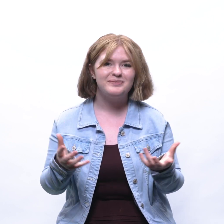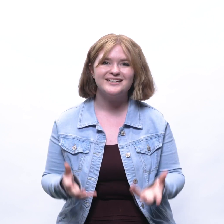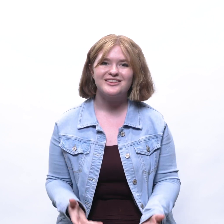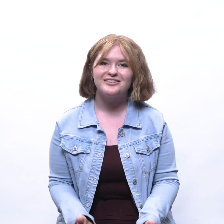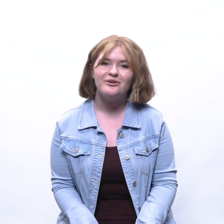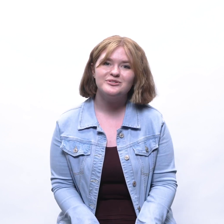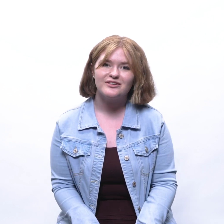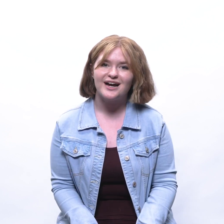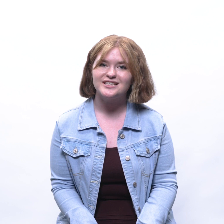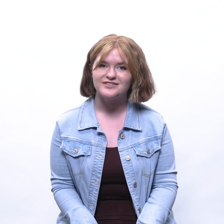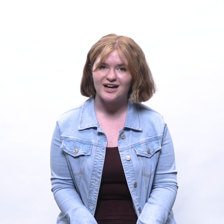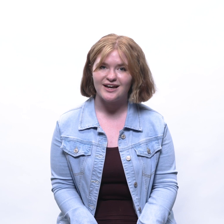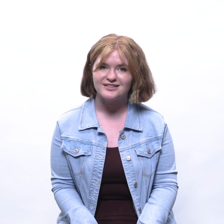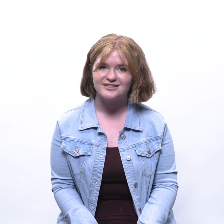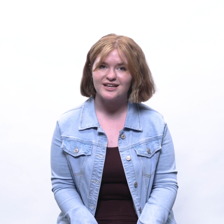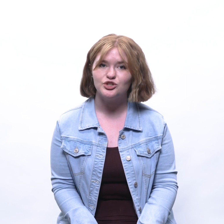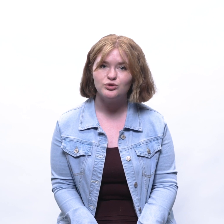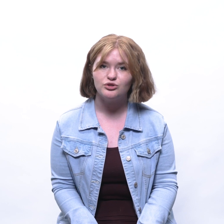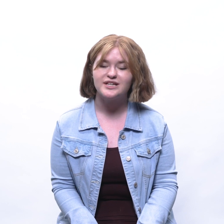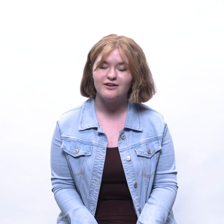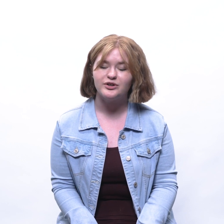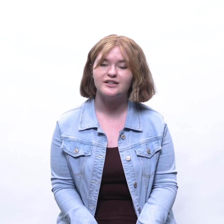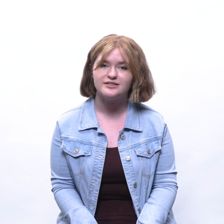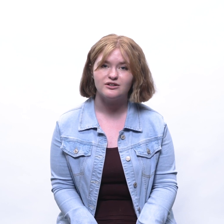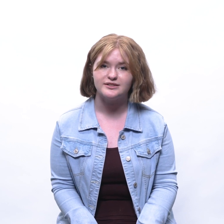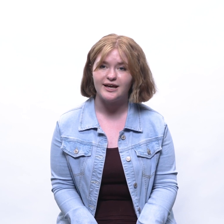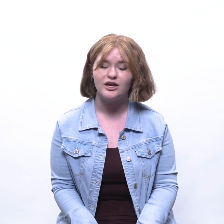But those are the kinds of signs that you will use every single day,